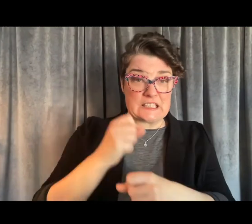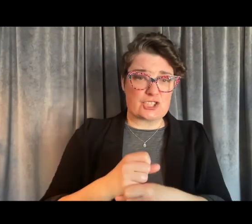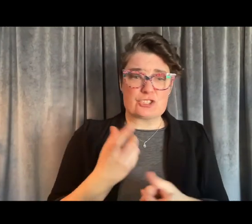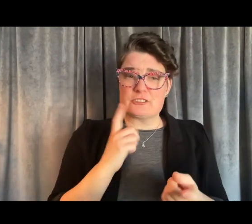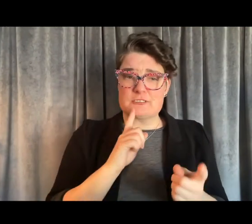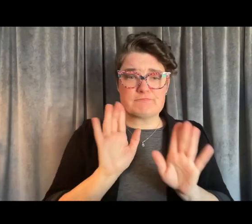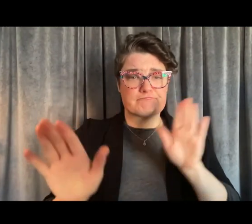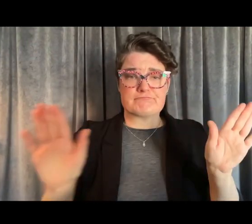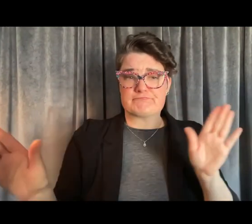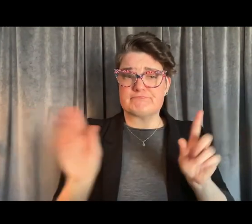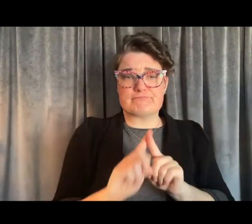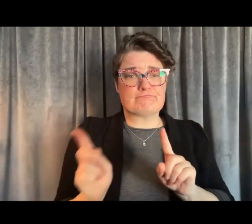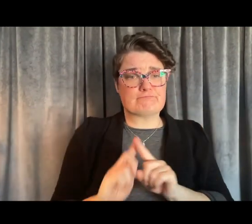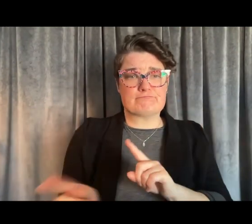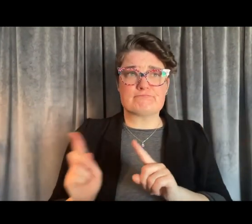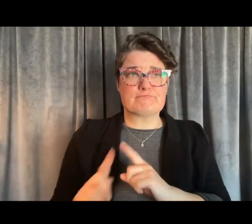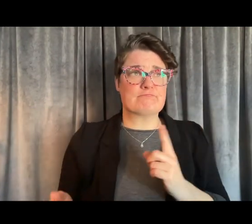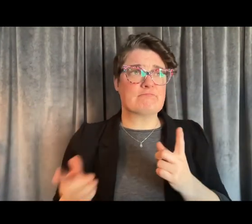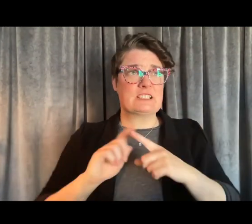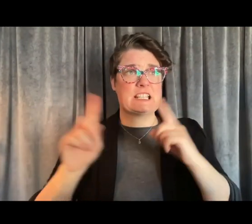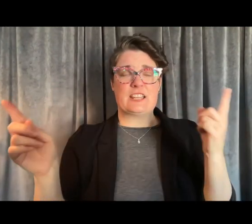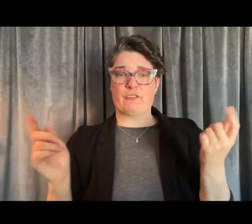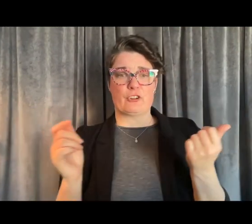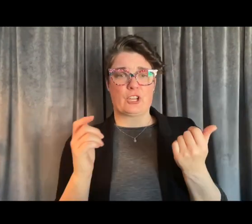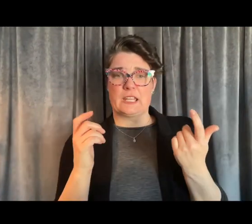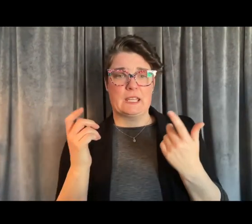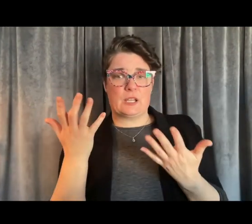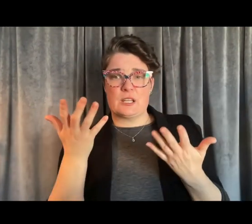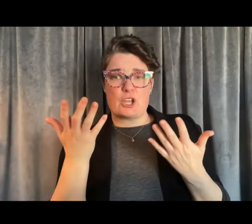And it's taken different shapes and forms of people throughout time.